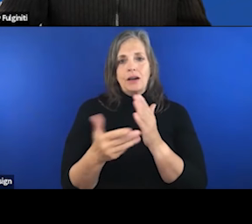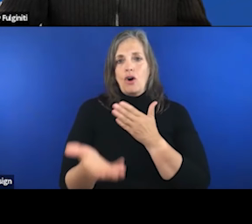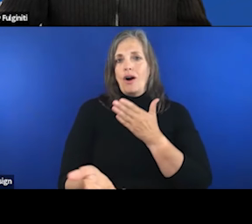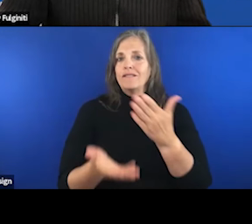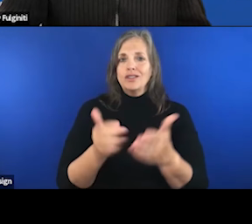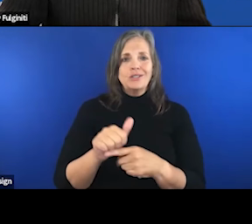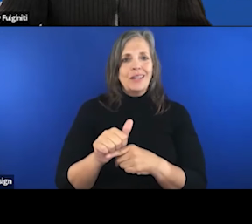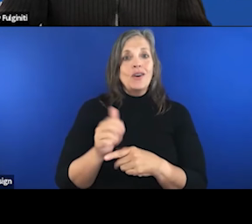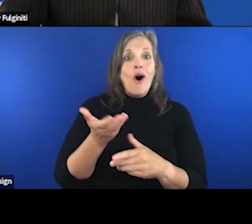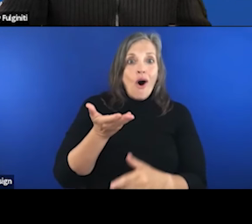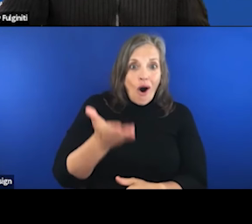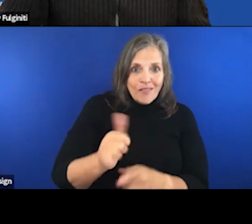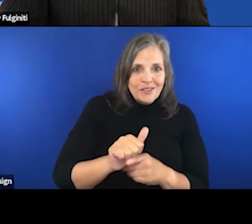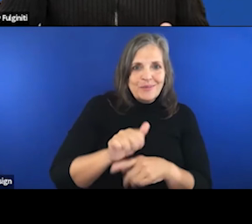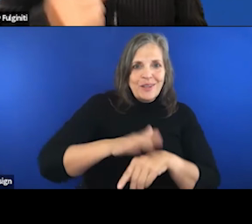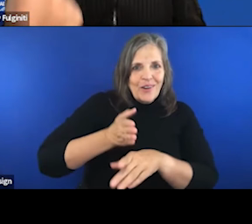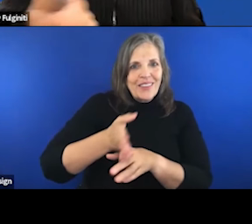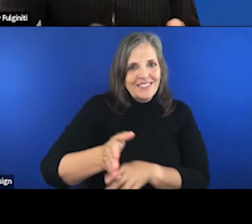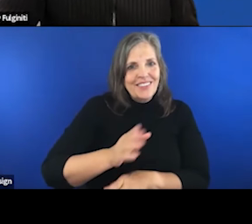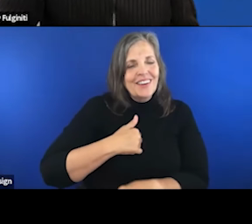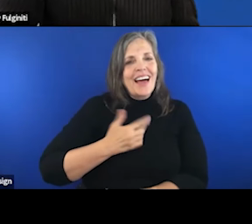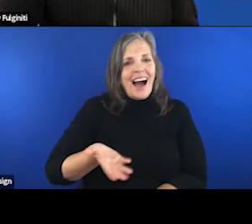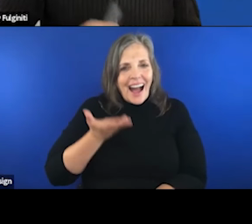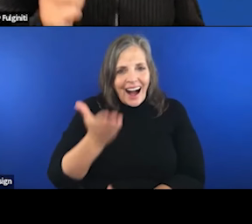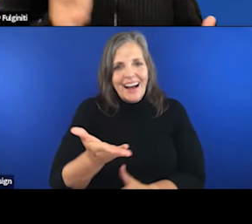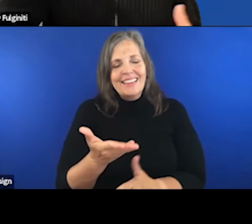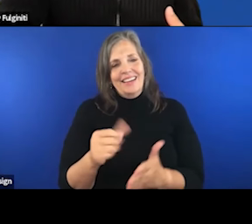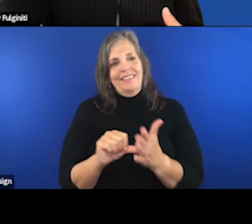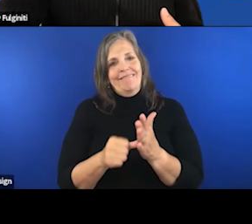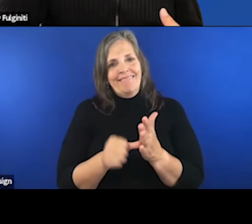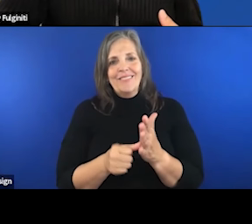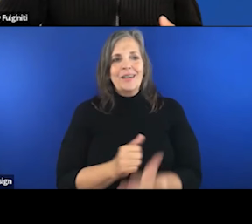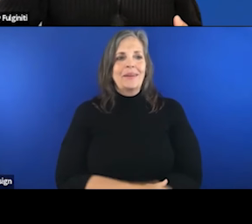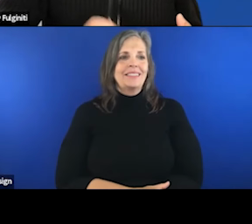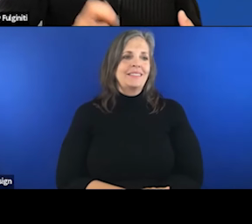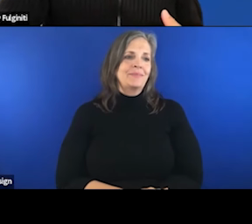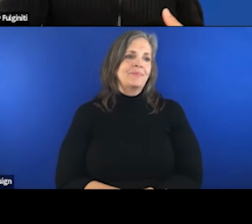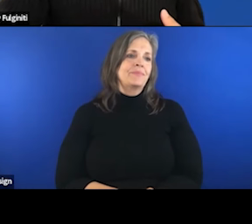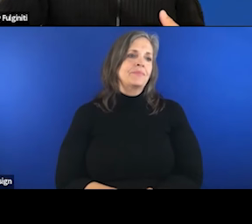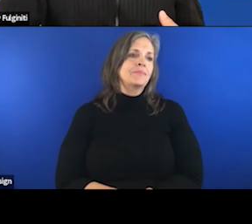this field I highly recommend it use the plugins add it to your toolkit add it to your design